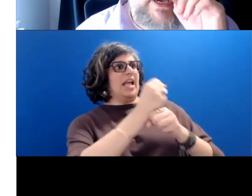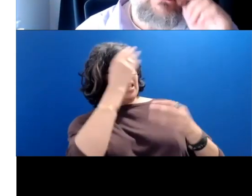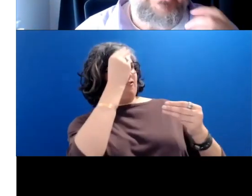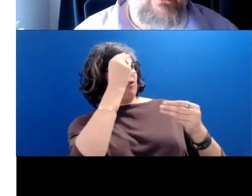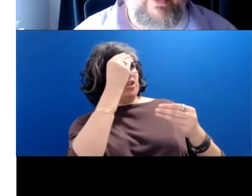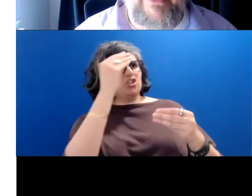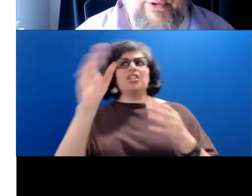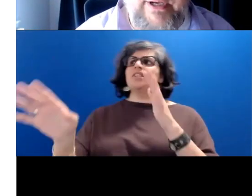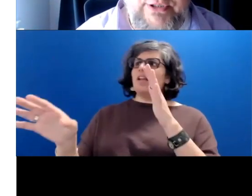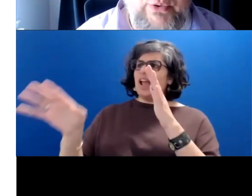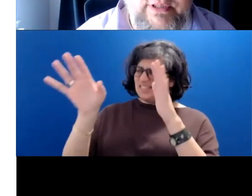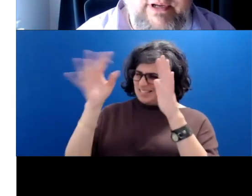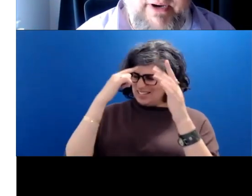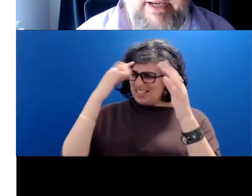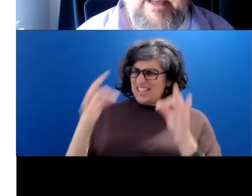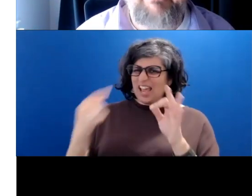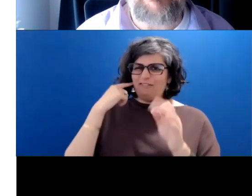about what they wanna do with their body.